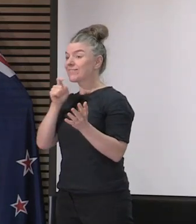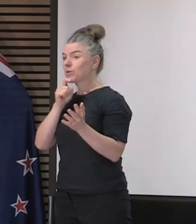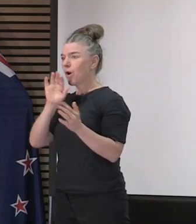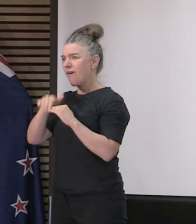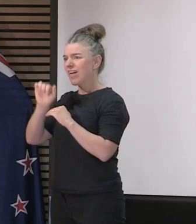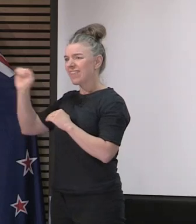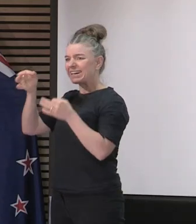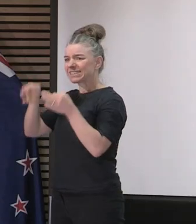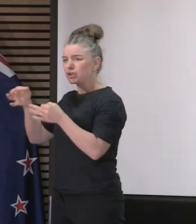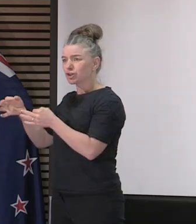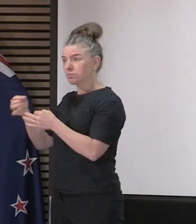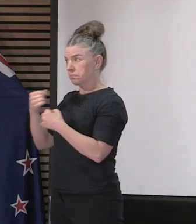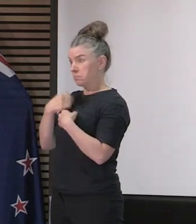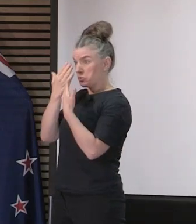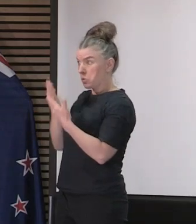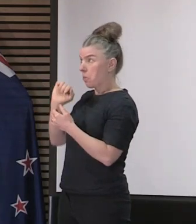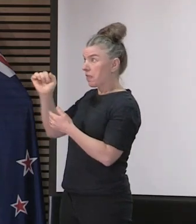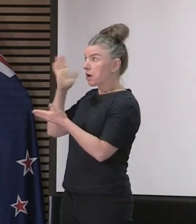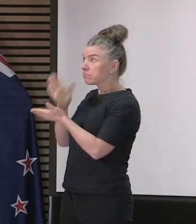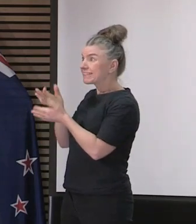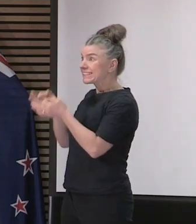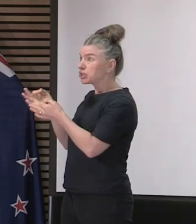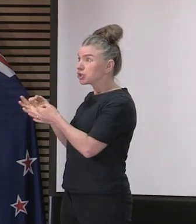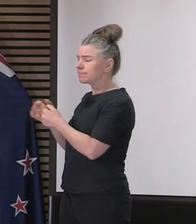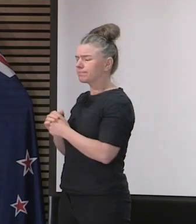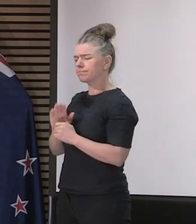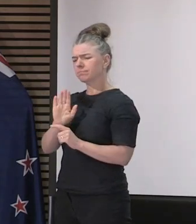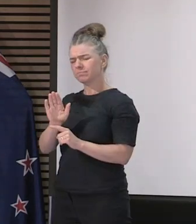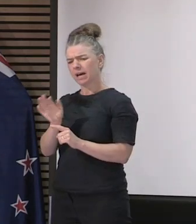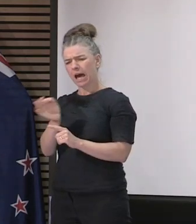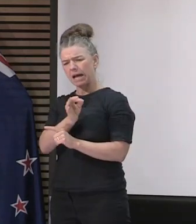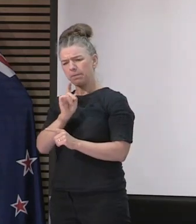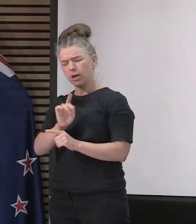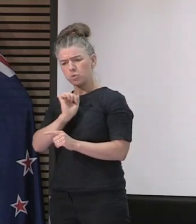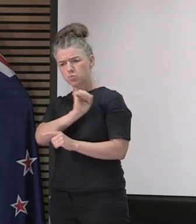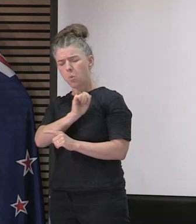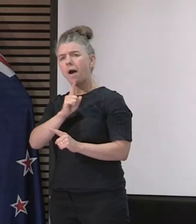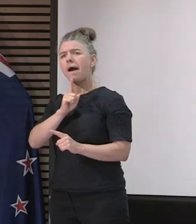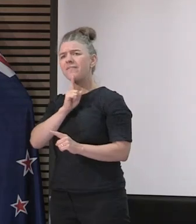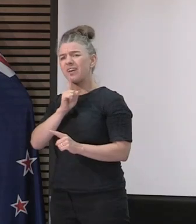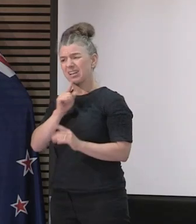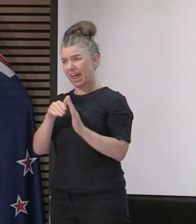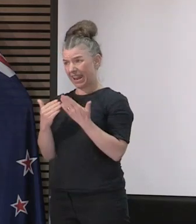today and the Prime Minister will have you on what the consideration was later today